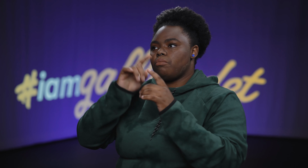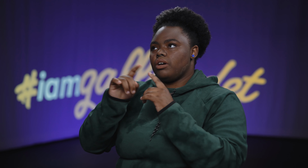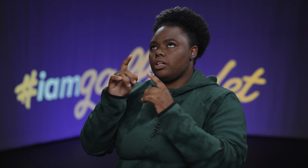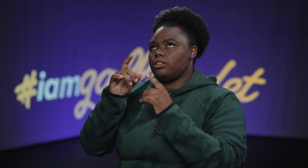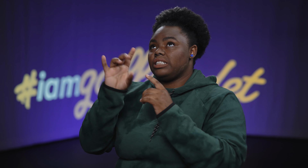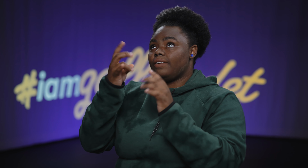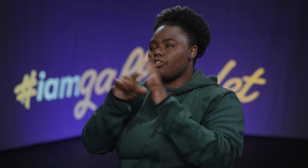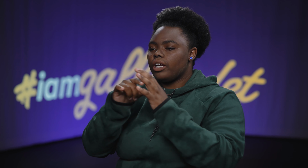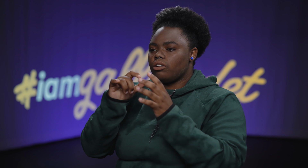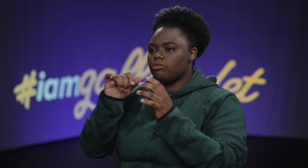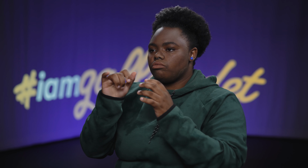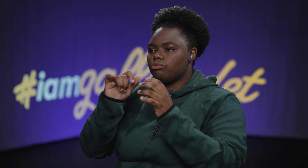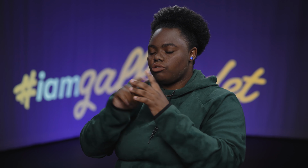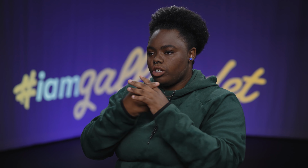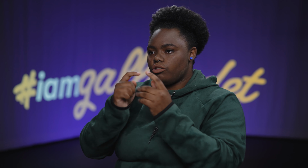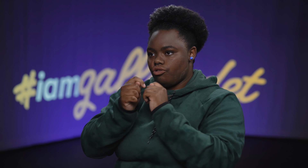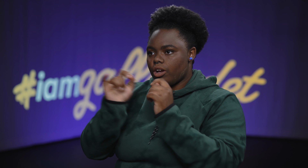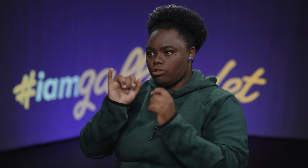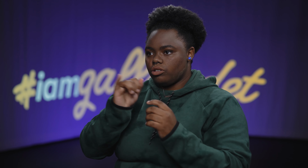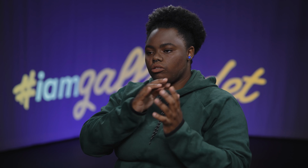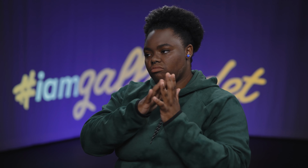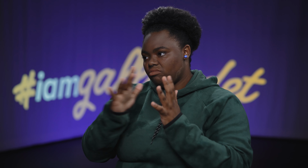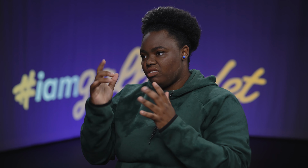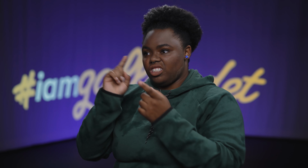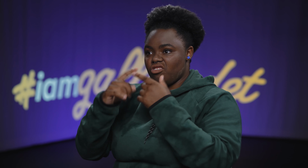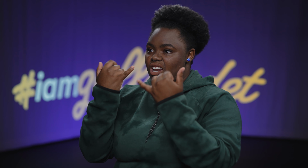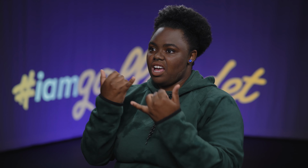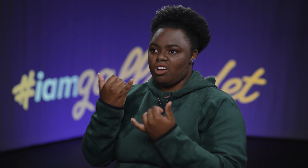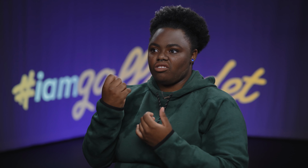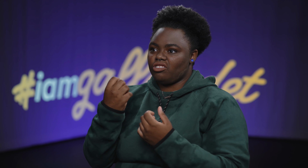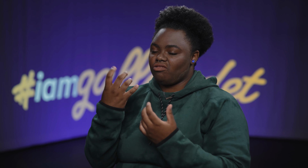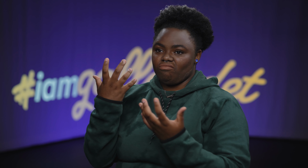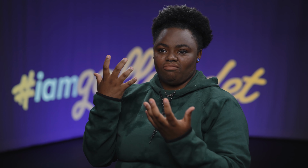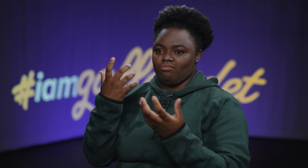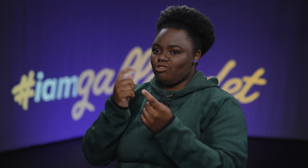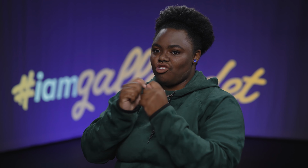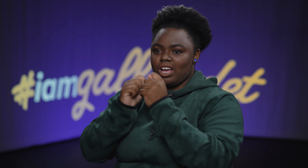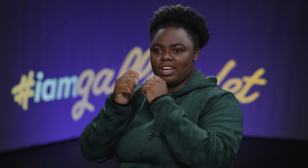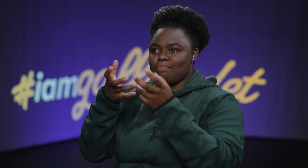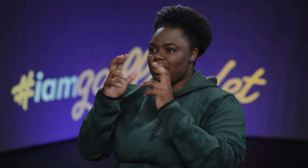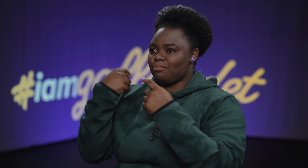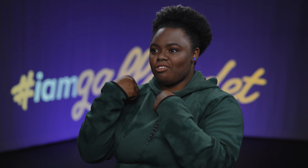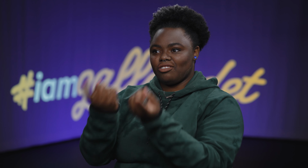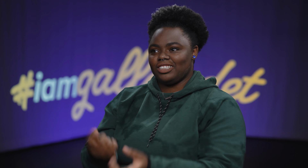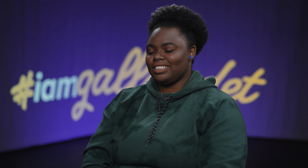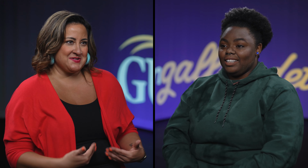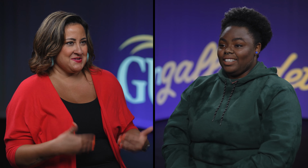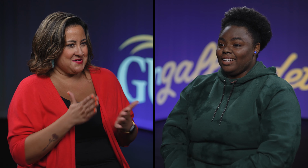I also started track in the 7th grade, and I’m still a track and basketball player to this day!